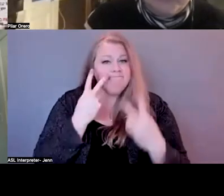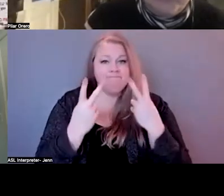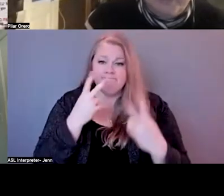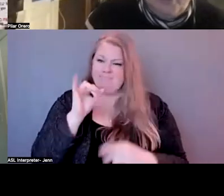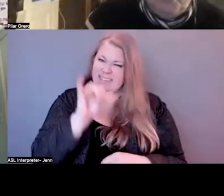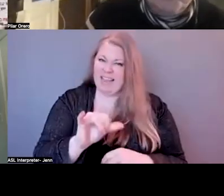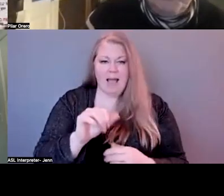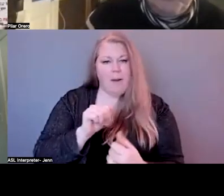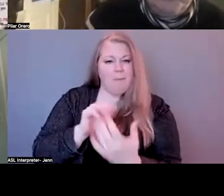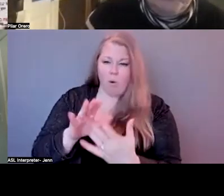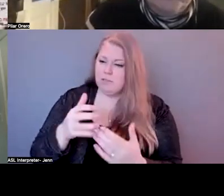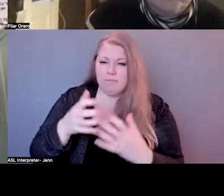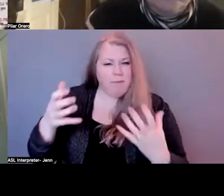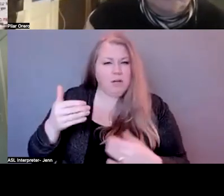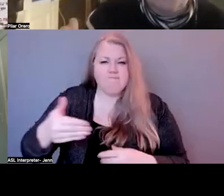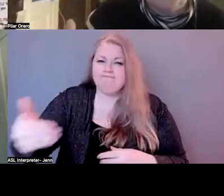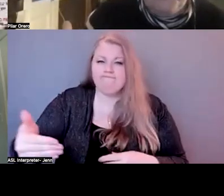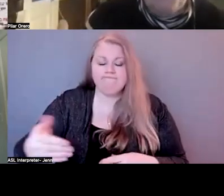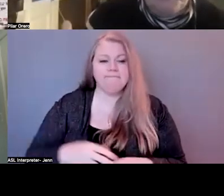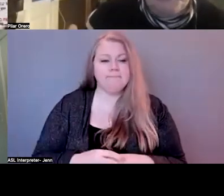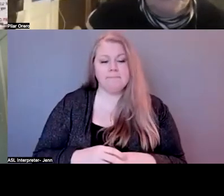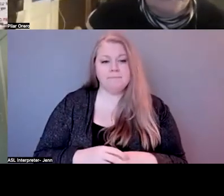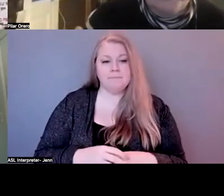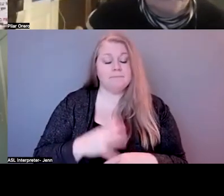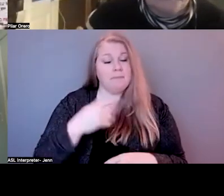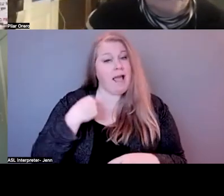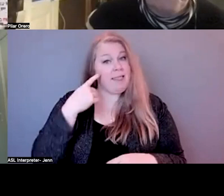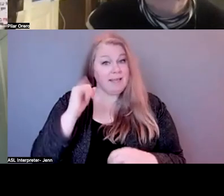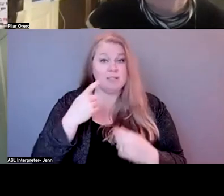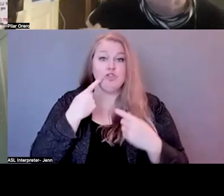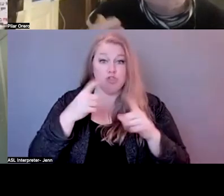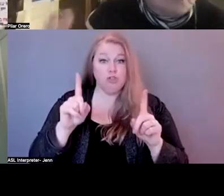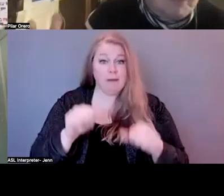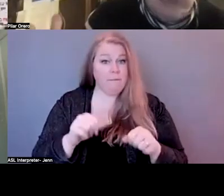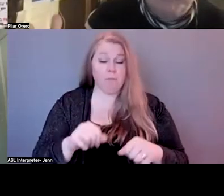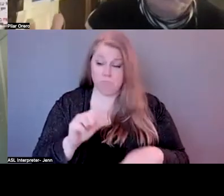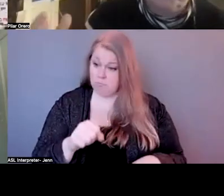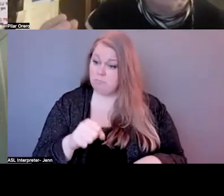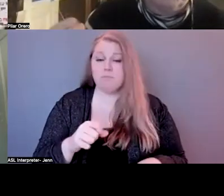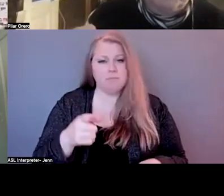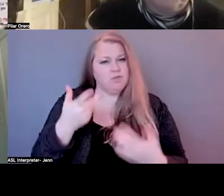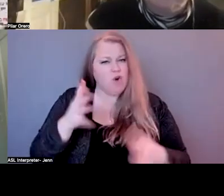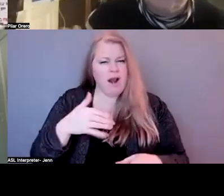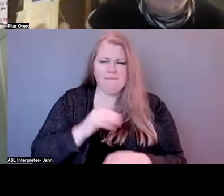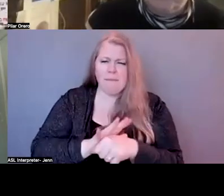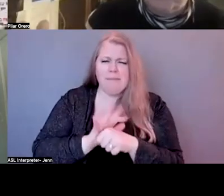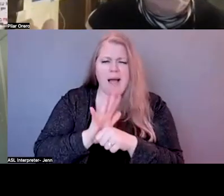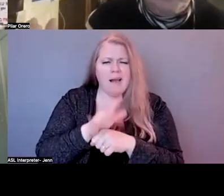Also, I think that it is achievable in the sense that there is already plenty of software